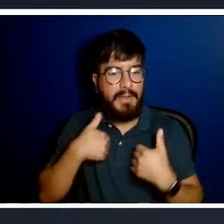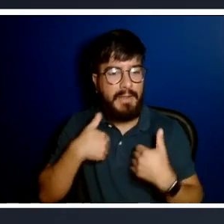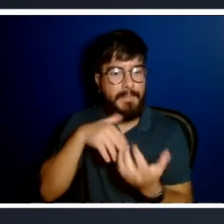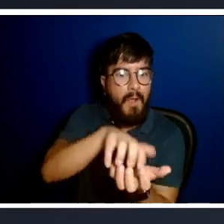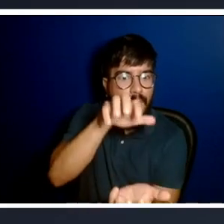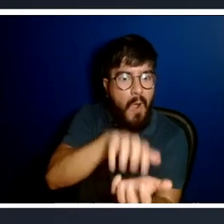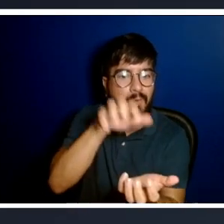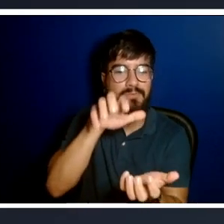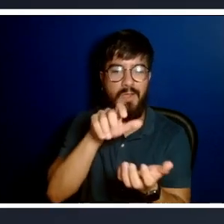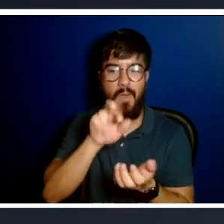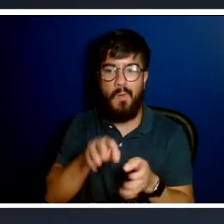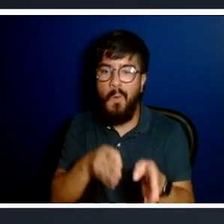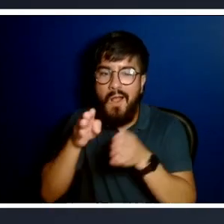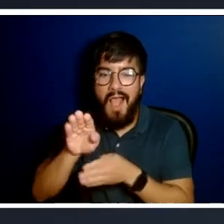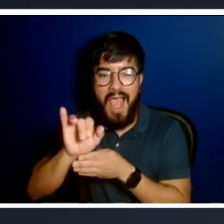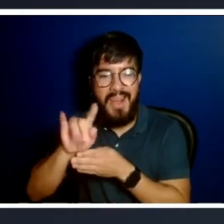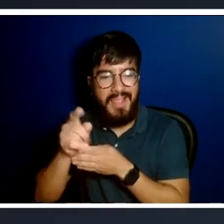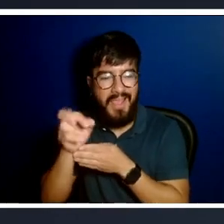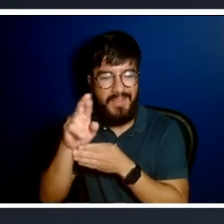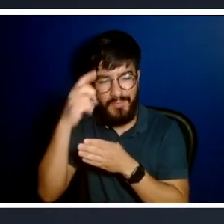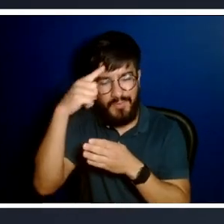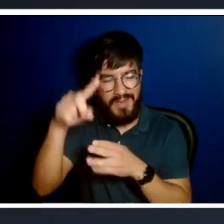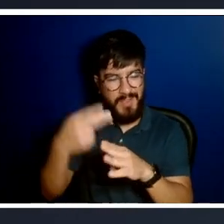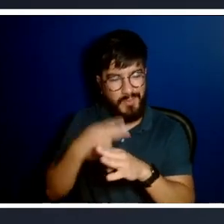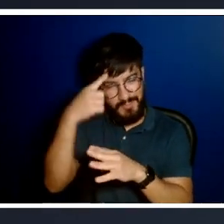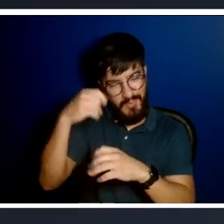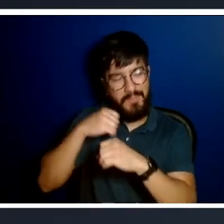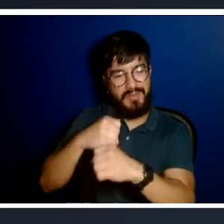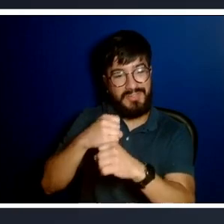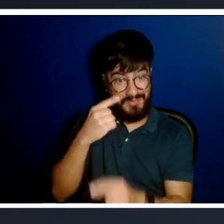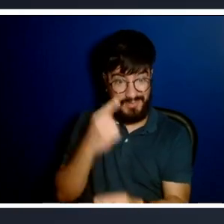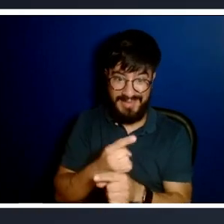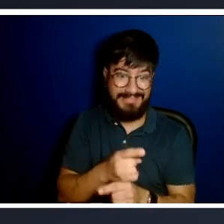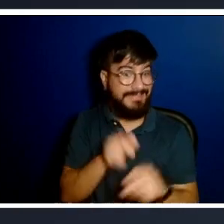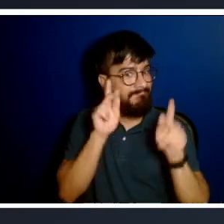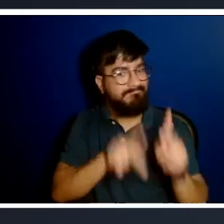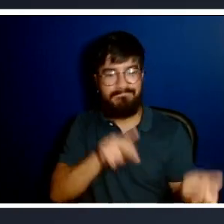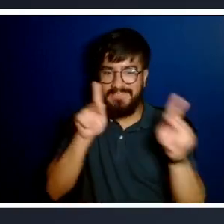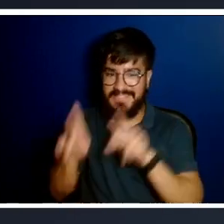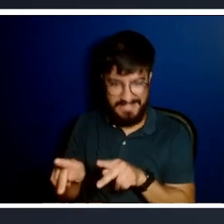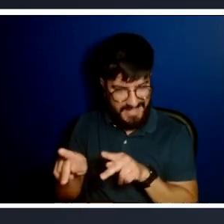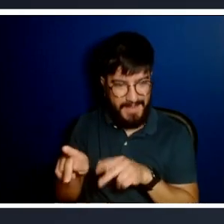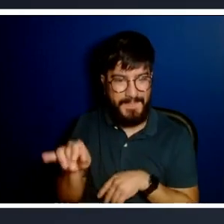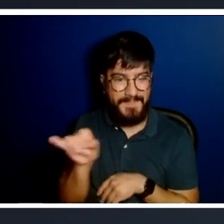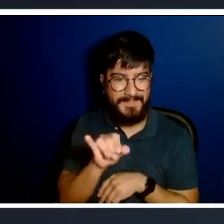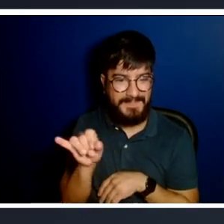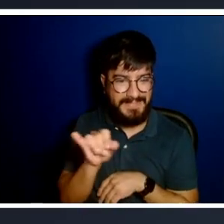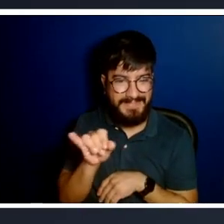Okay. That is the same thing. So, they have these scales that really help protect them.